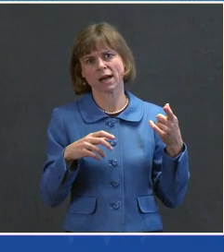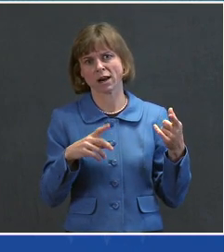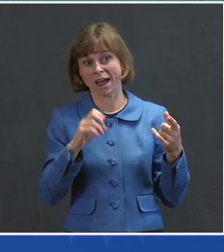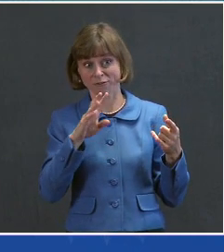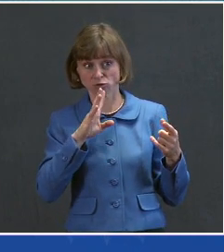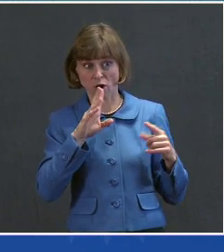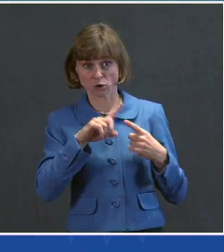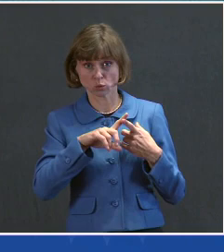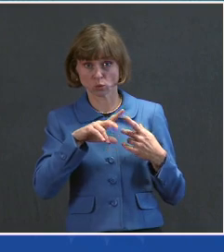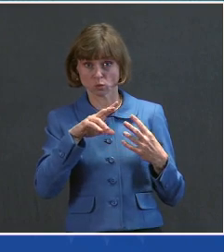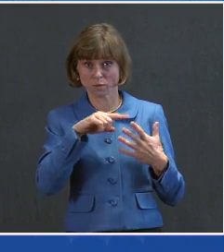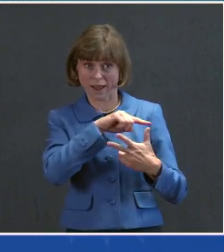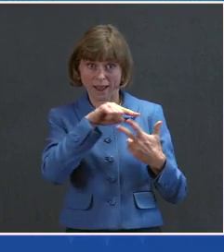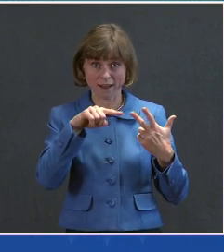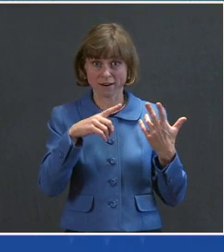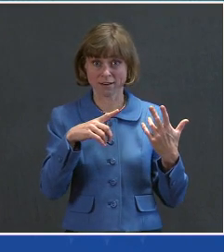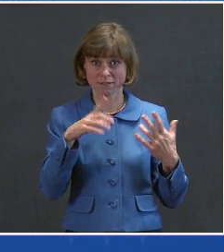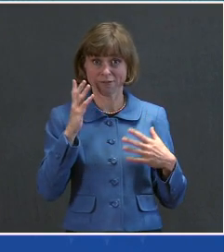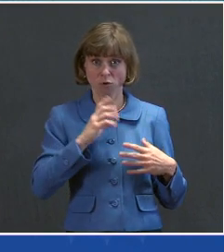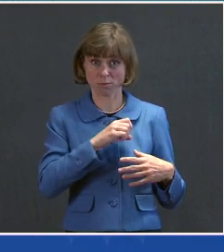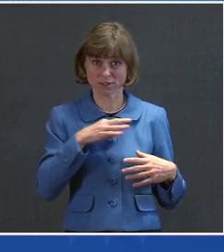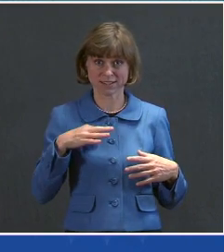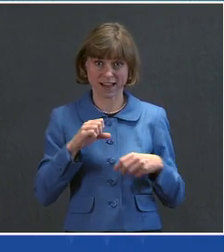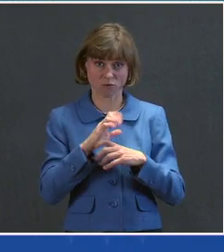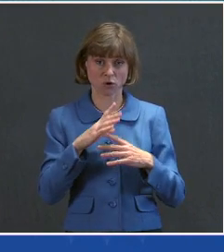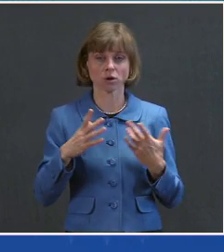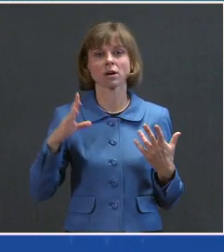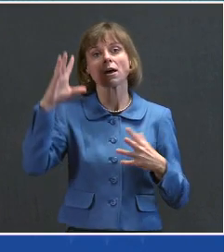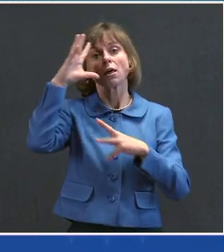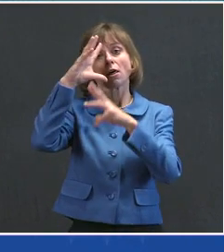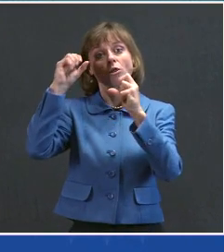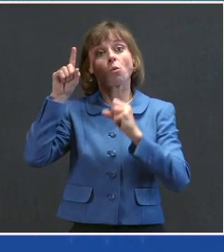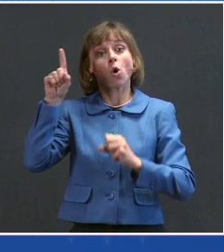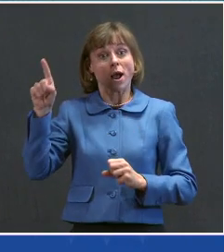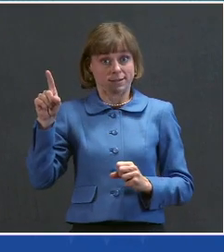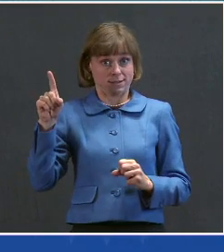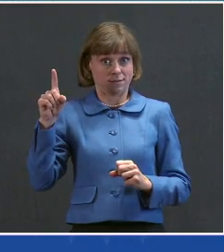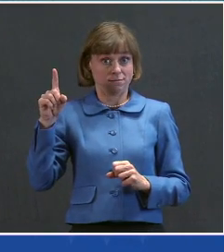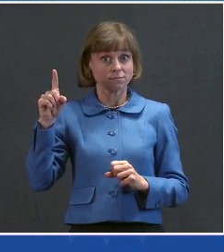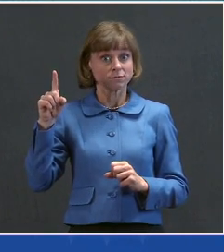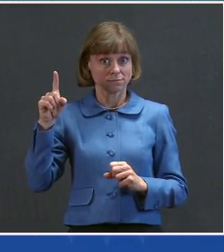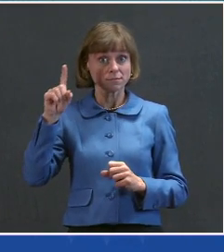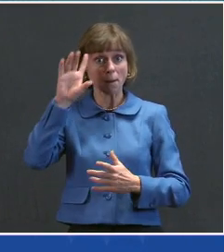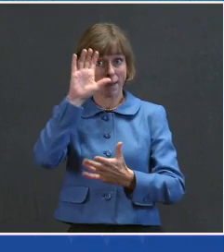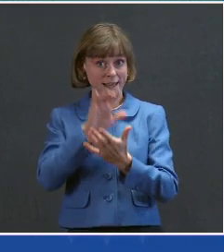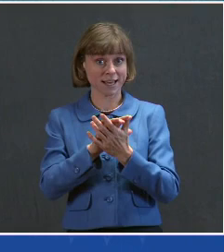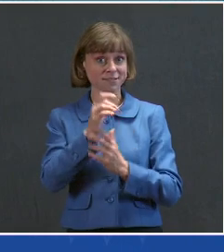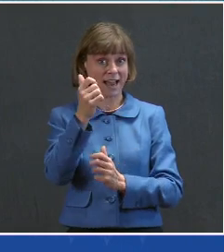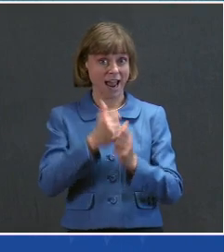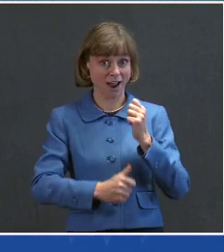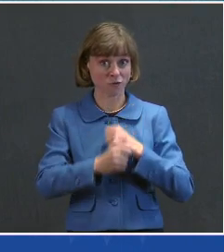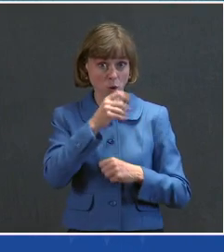about this situation. Ms. Psaki: The President believes, as I've noted, that every woman who comes forward should --